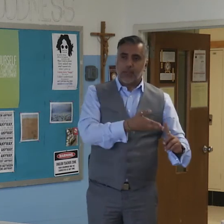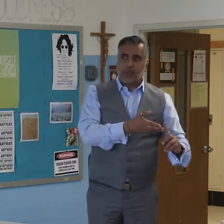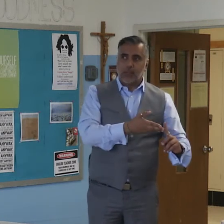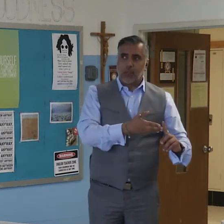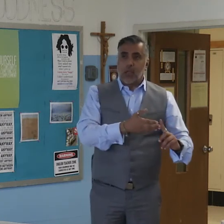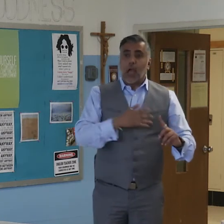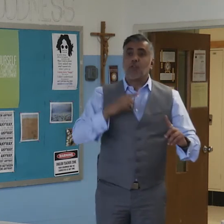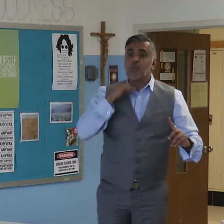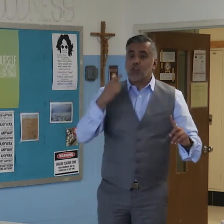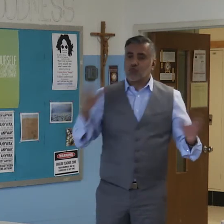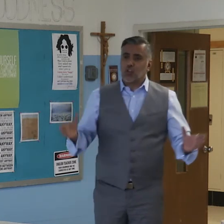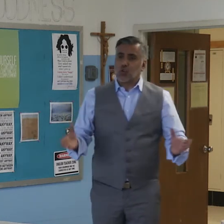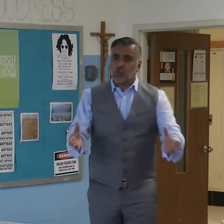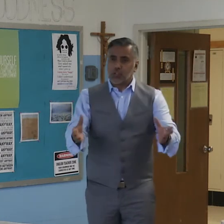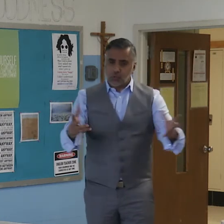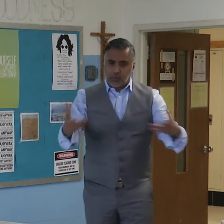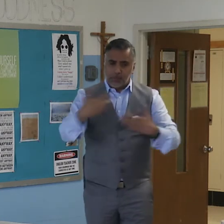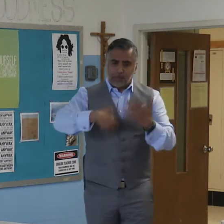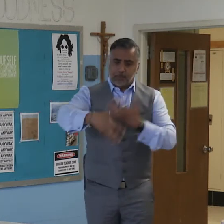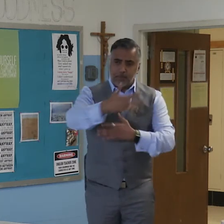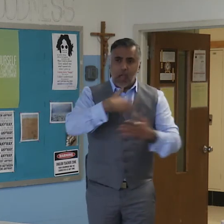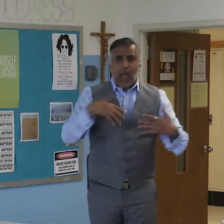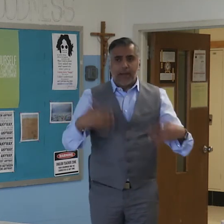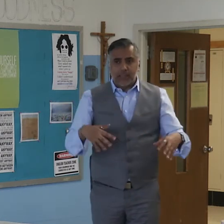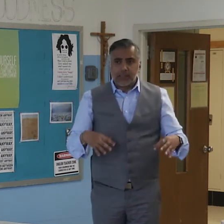encouraged this, you know, it, and it just speaks volumes and how it changes